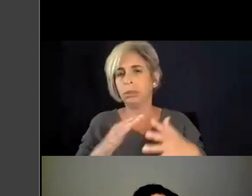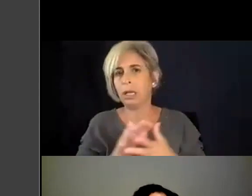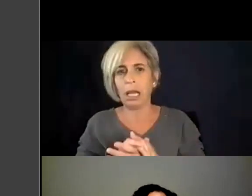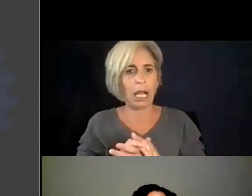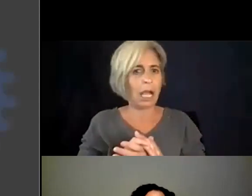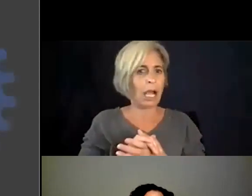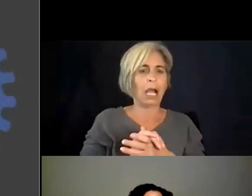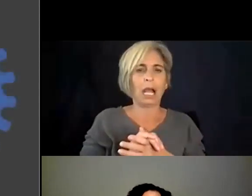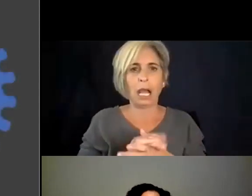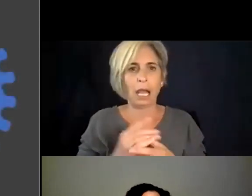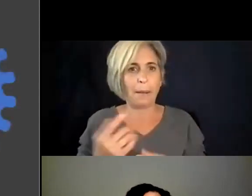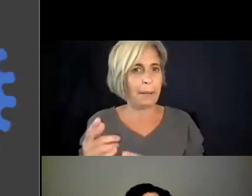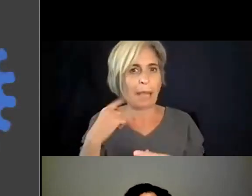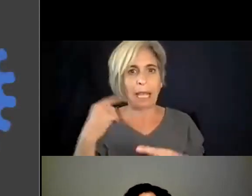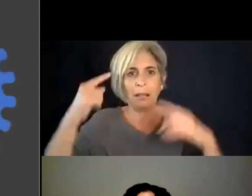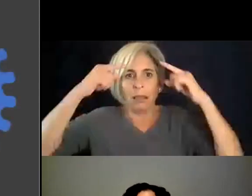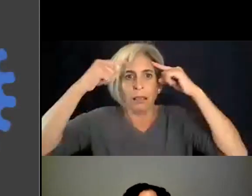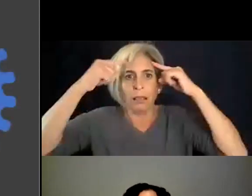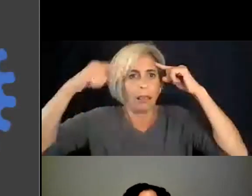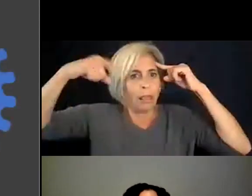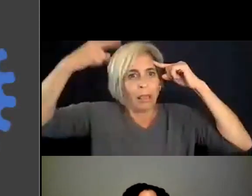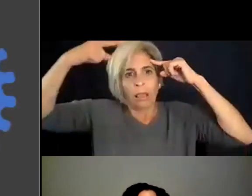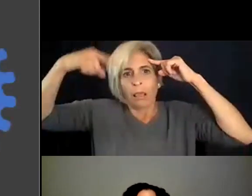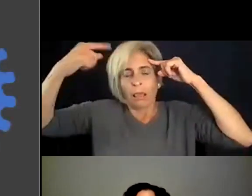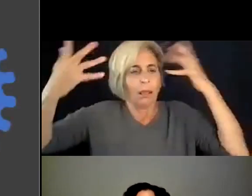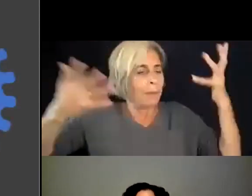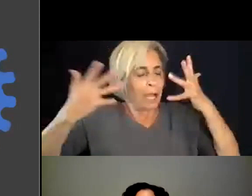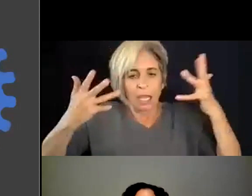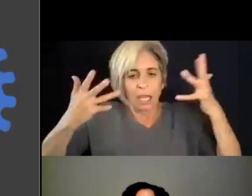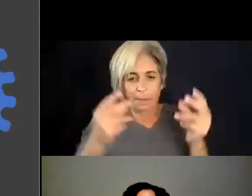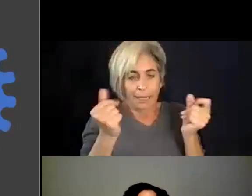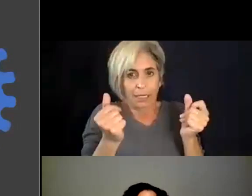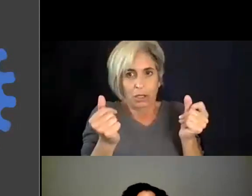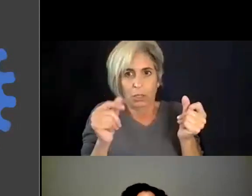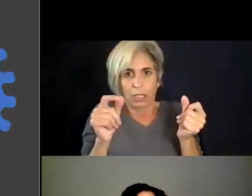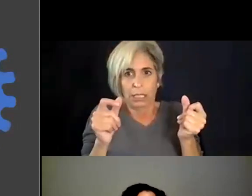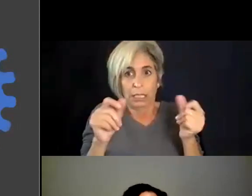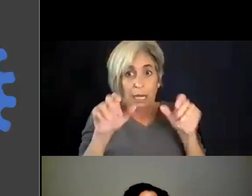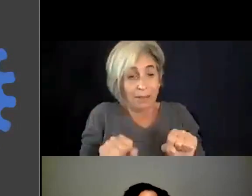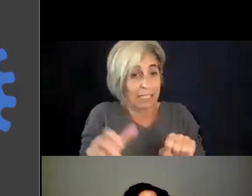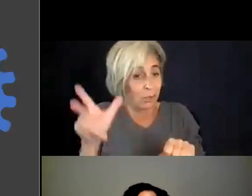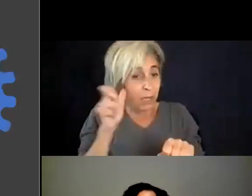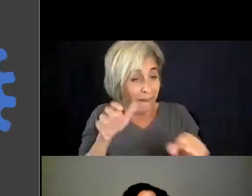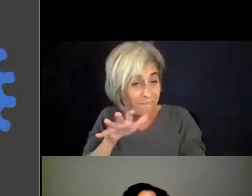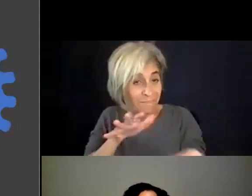Some of the things that I was thinking immediately was "would I lose my ability to hear completely?" and "how long would